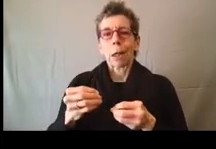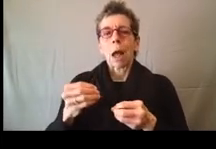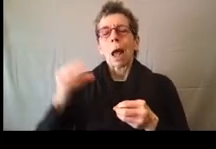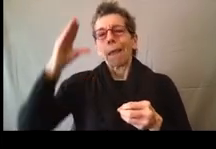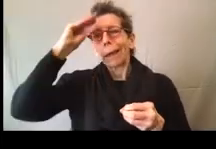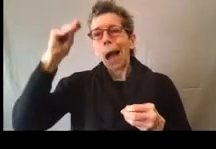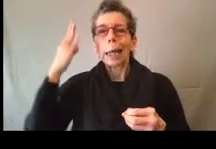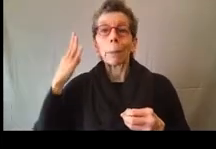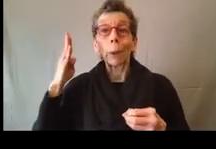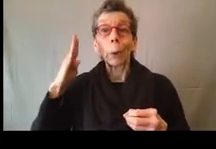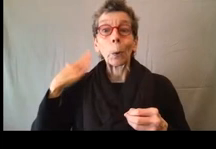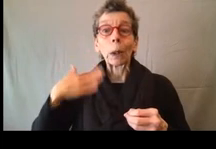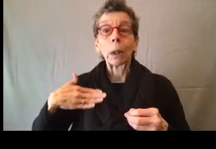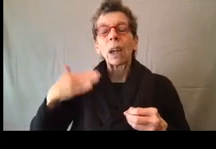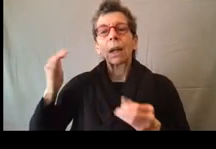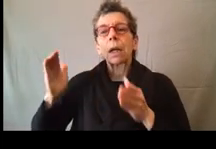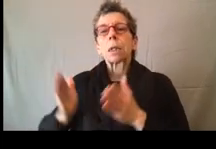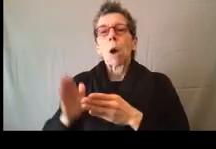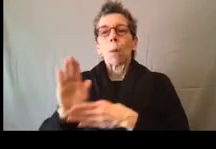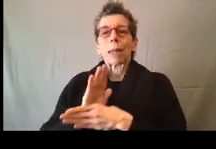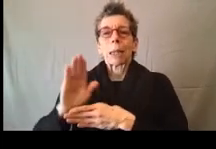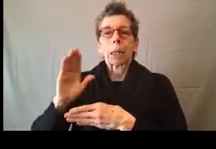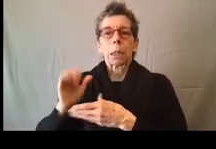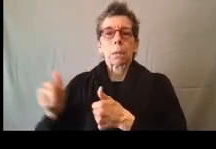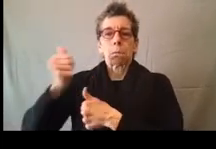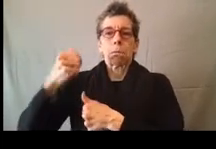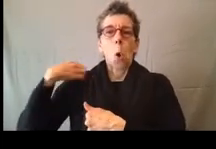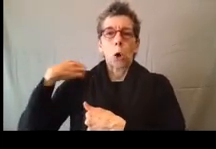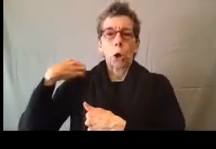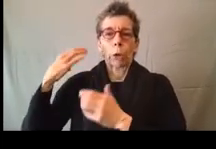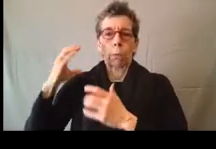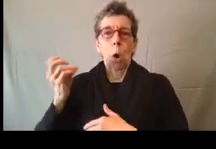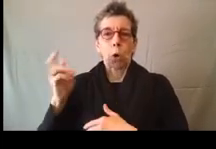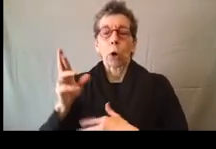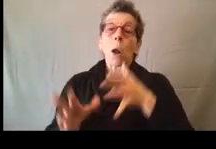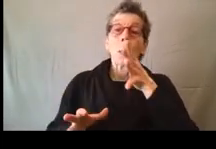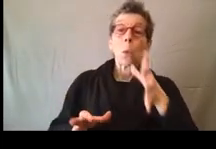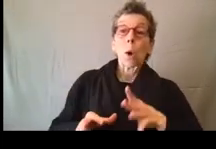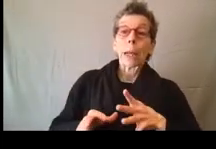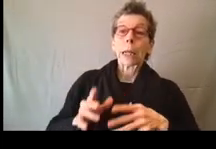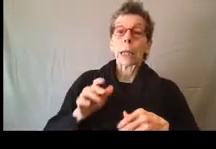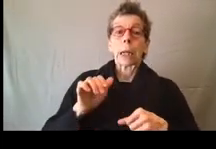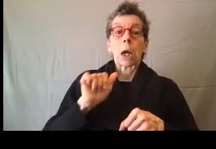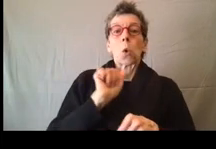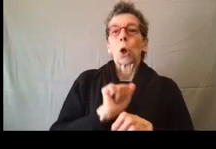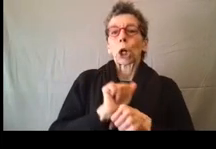the small business owner. The other person in orange, the woman works in the HR. And